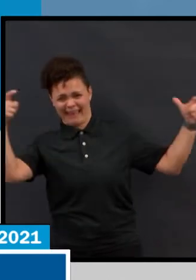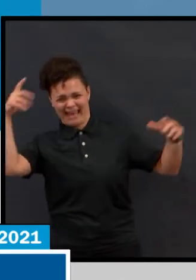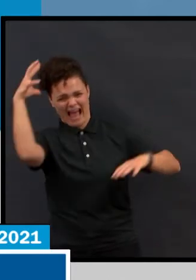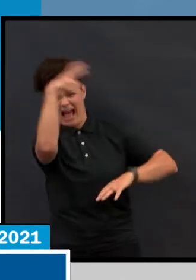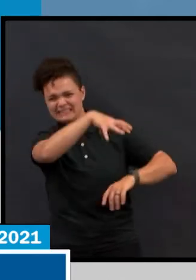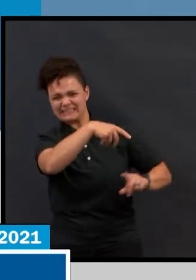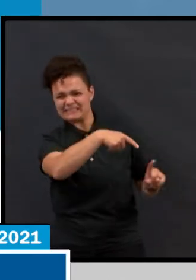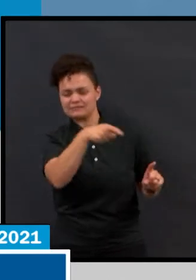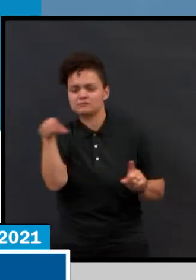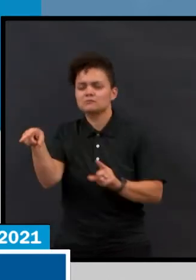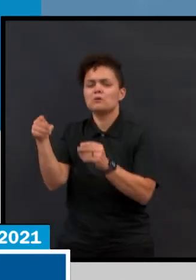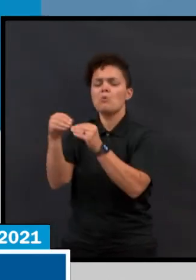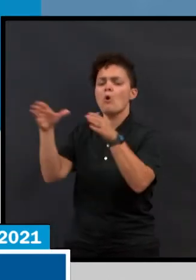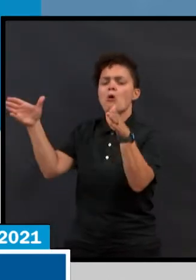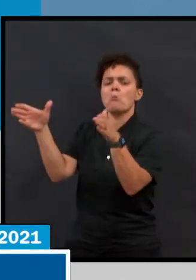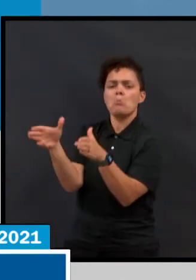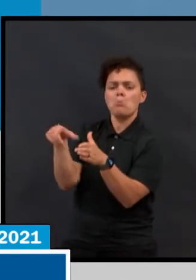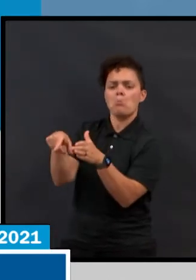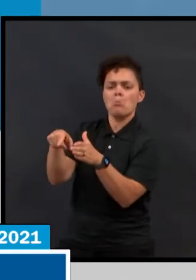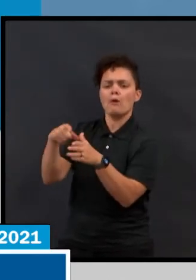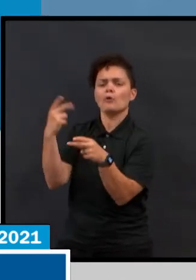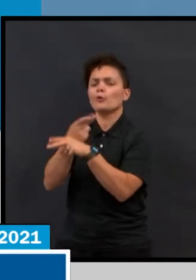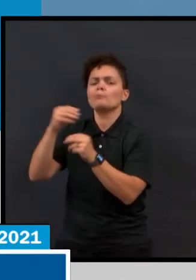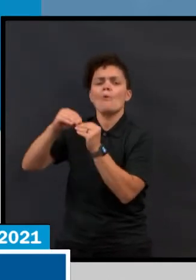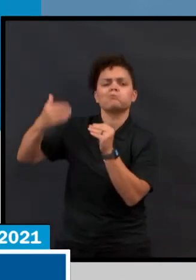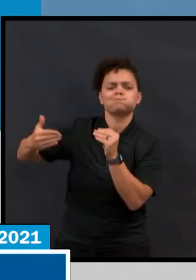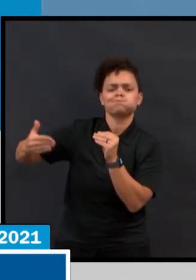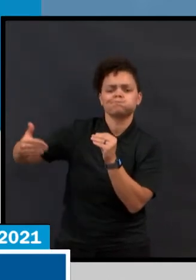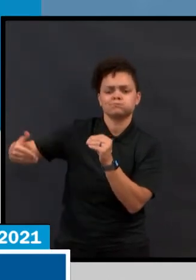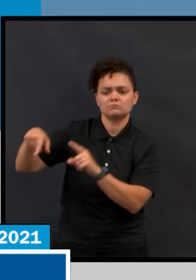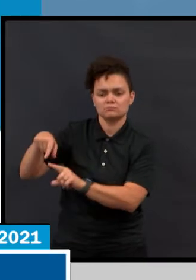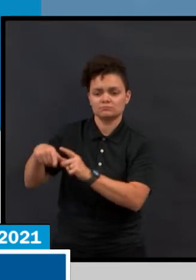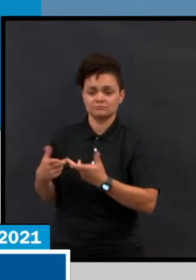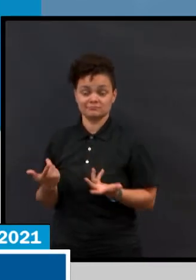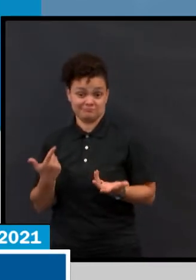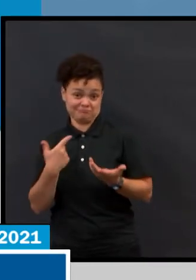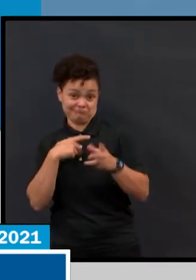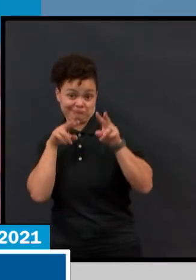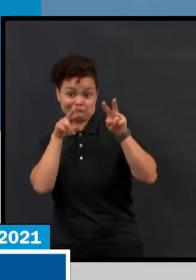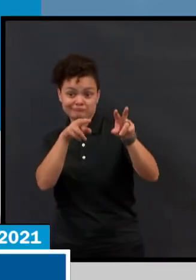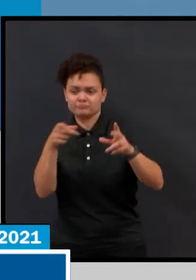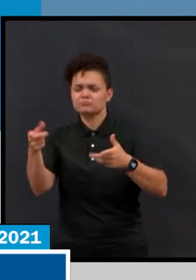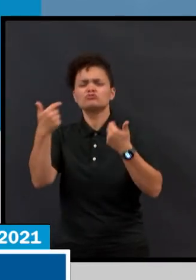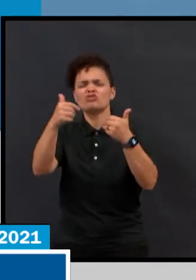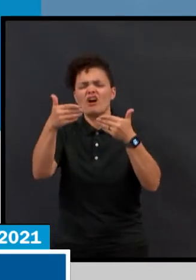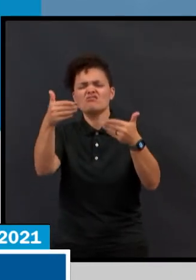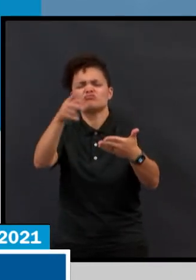and looking at what we will um come away with in terms of economic stimulus in terms of 7 500 jobs